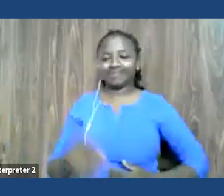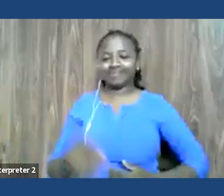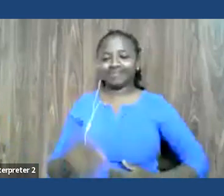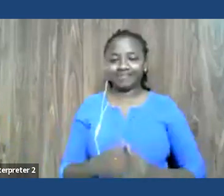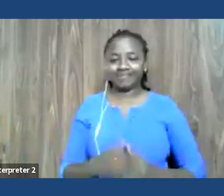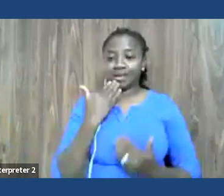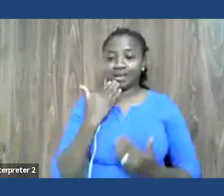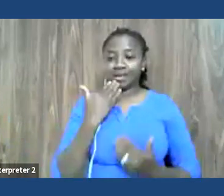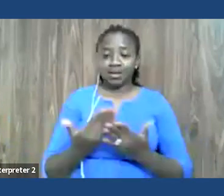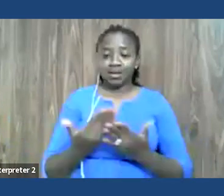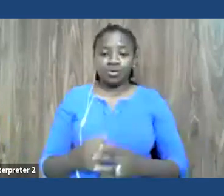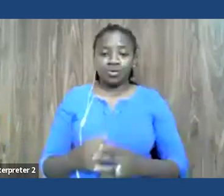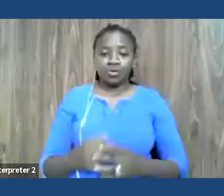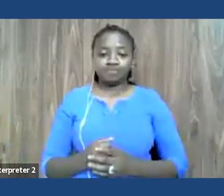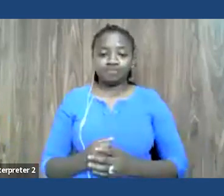Thank you.